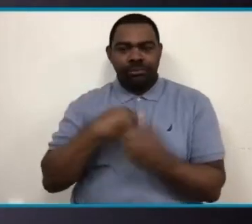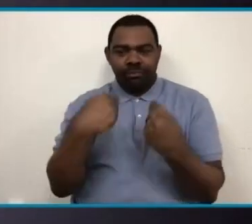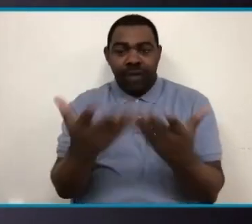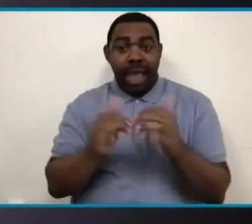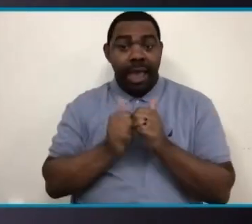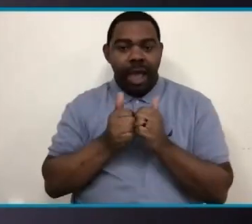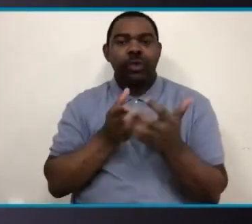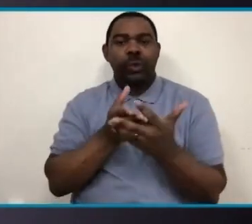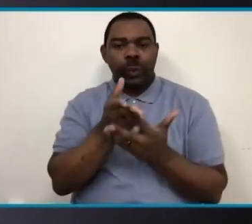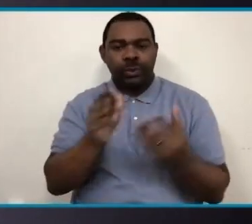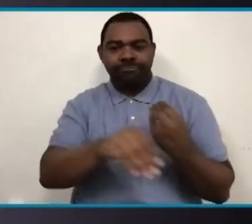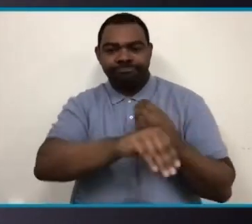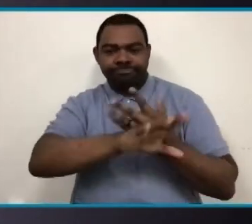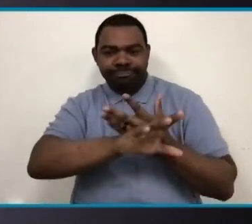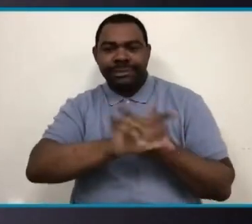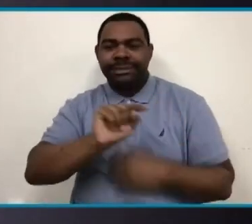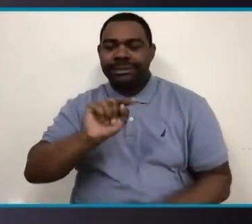center at this time.